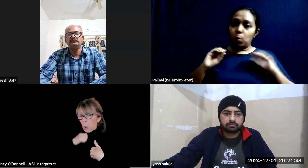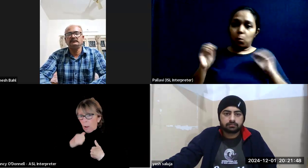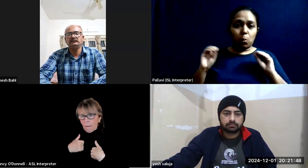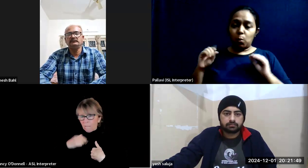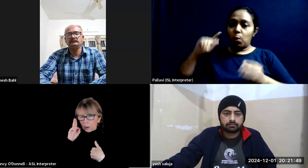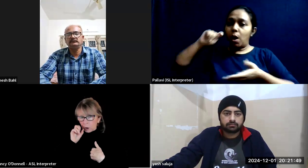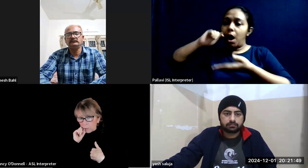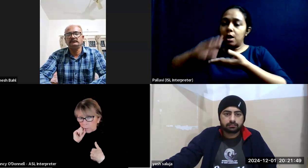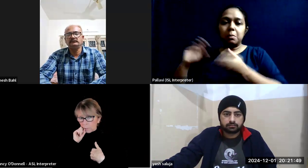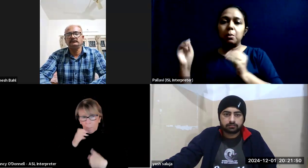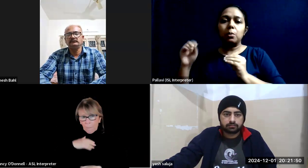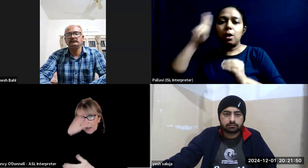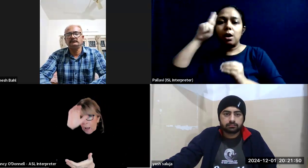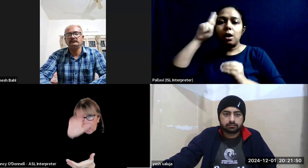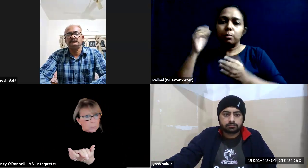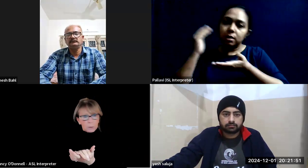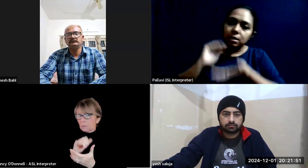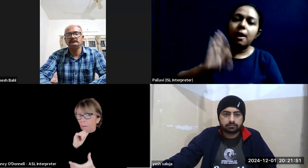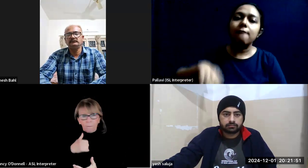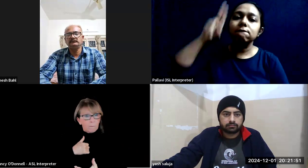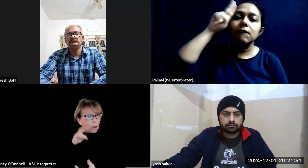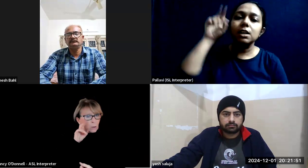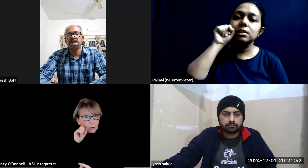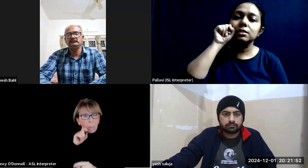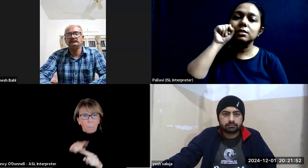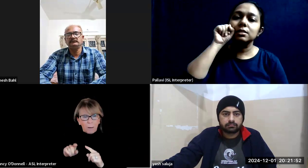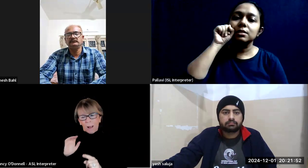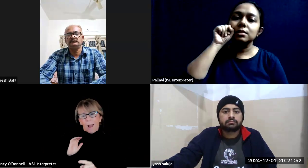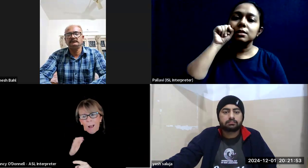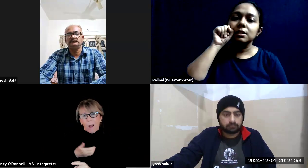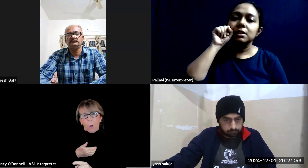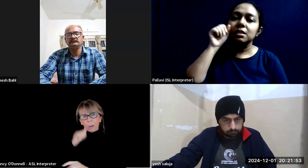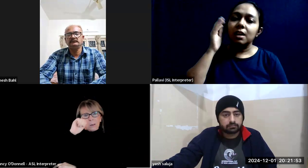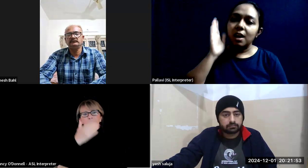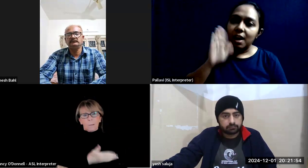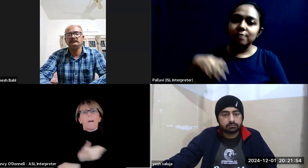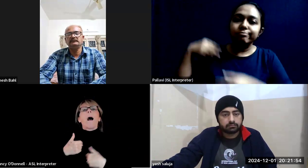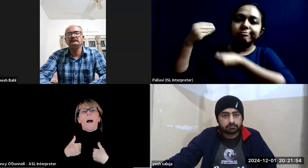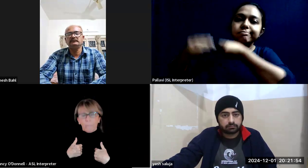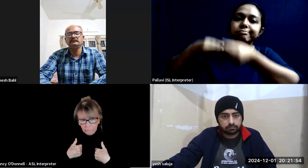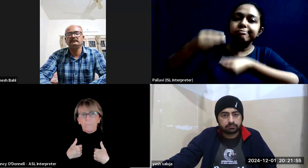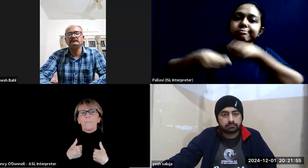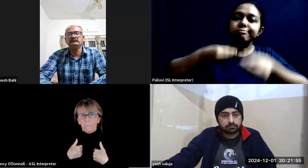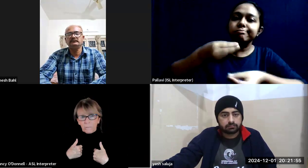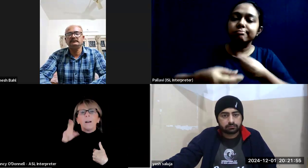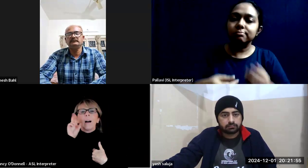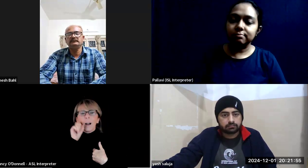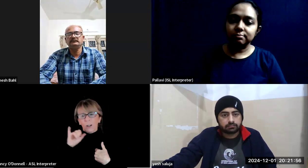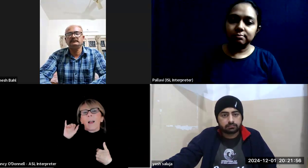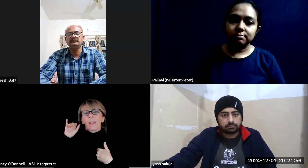But my son has usher. And it's genetic.